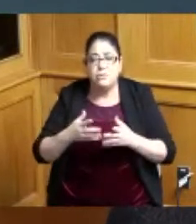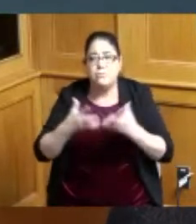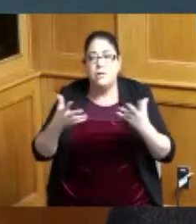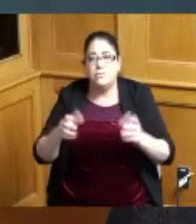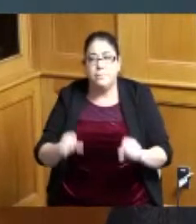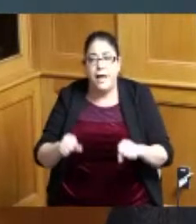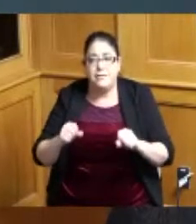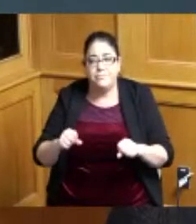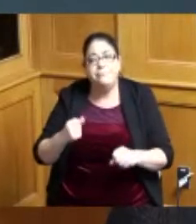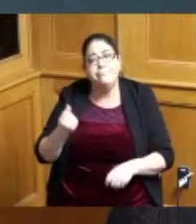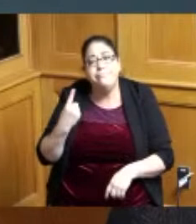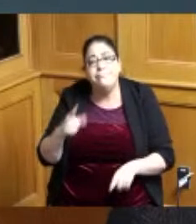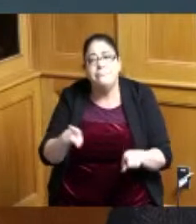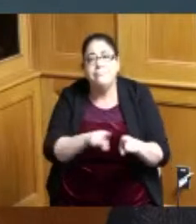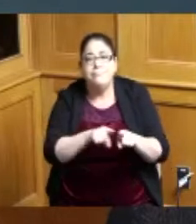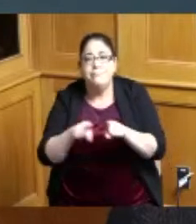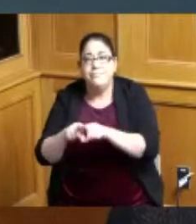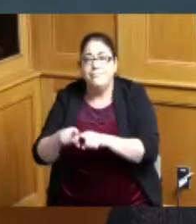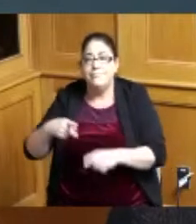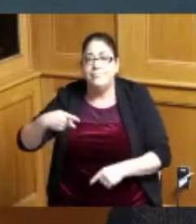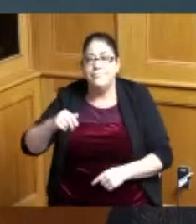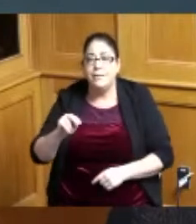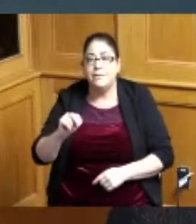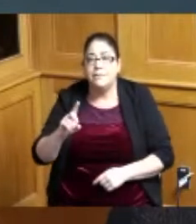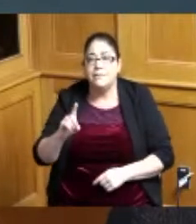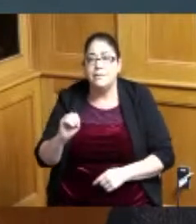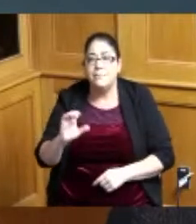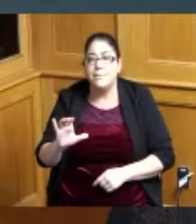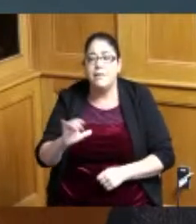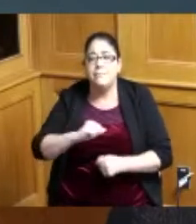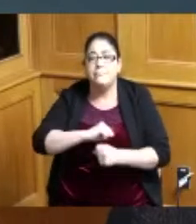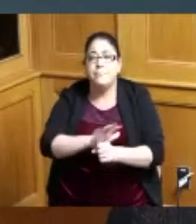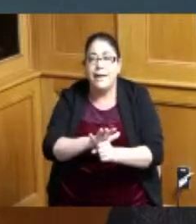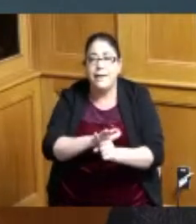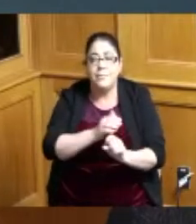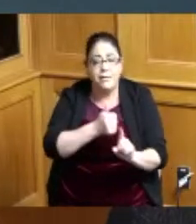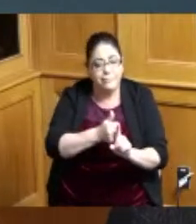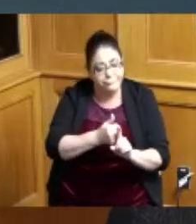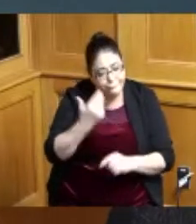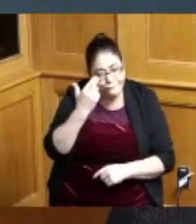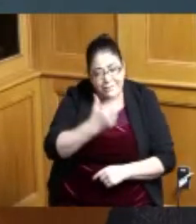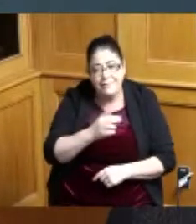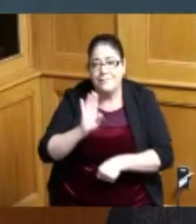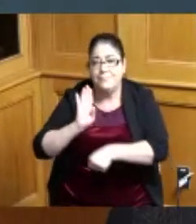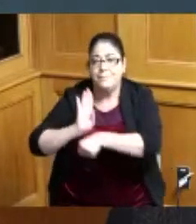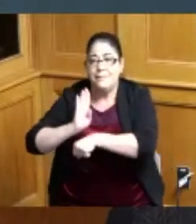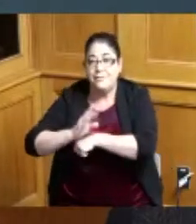understand with the pandemic that people the businesses understand that if they add liquor